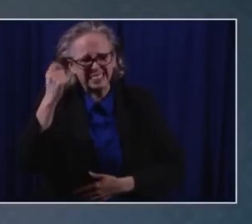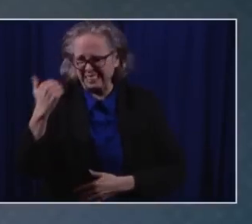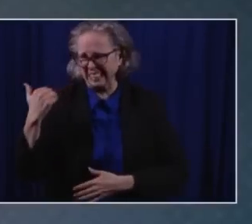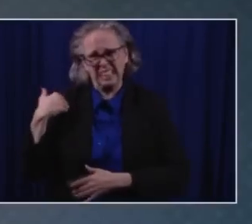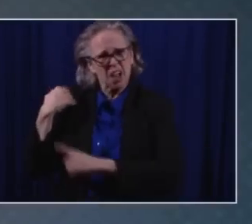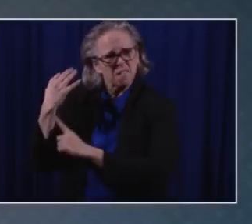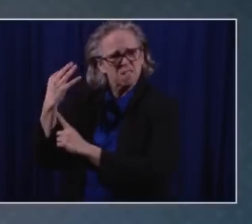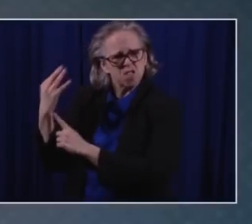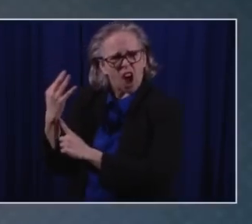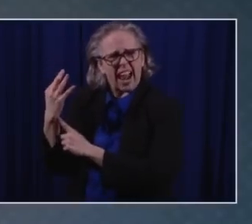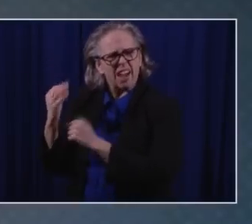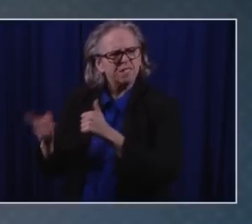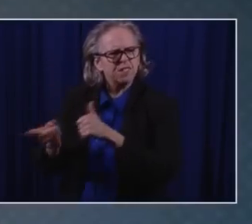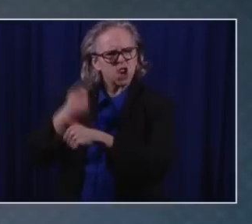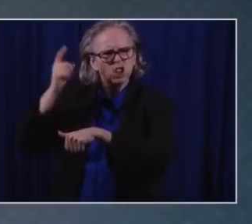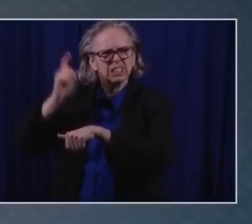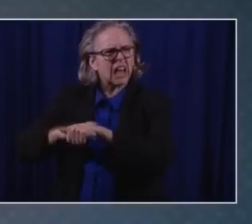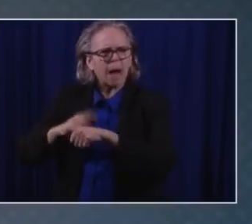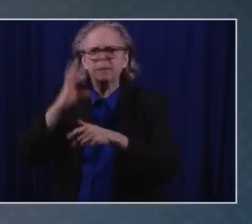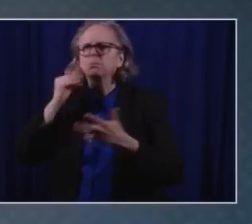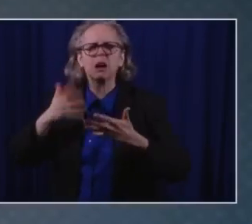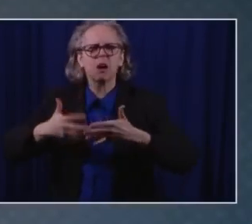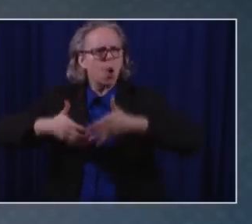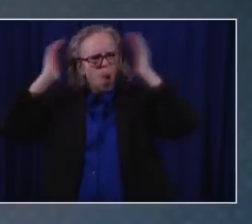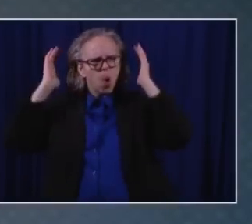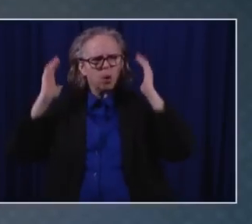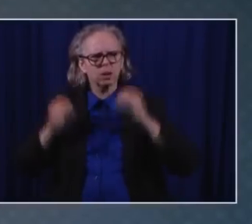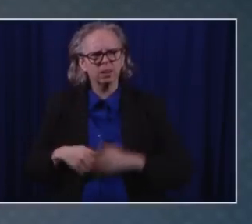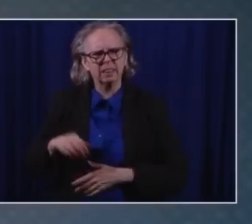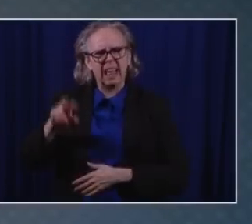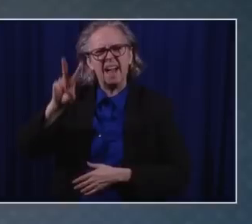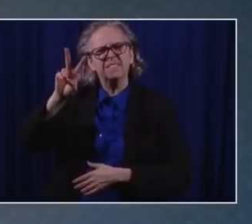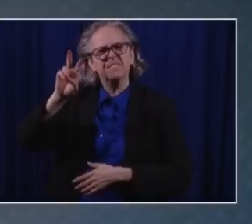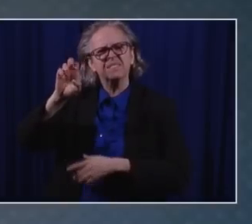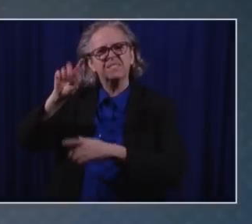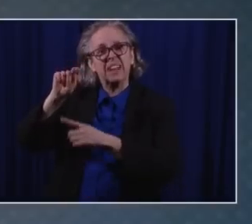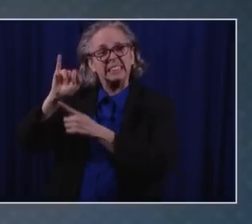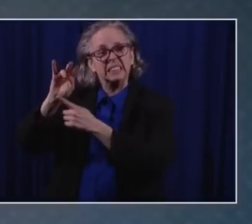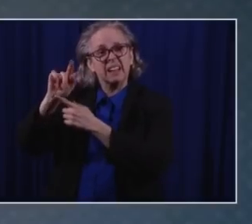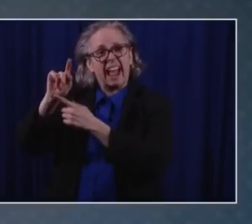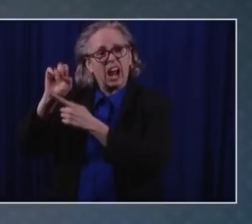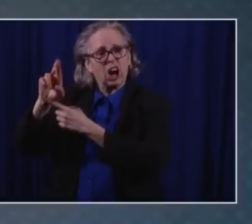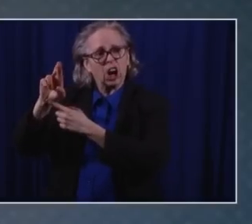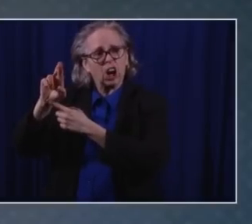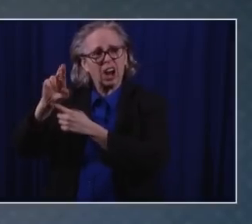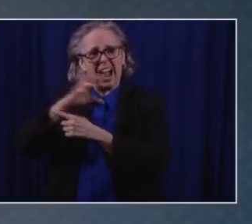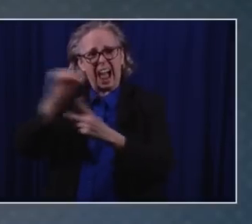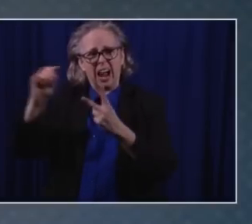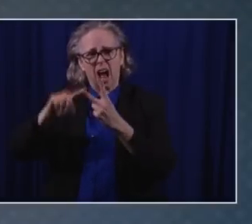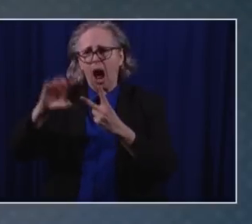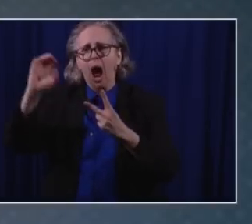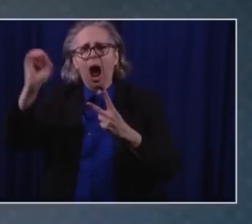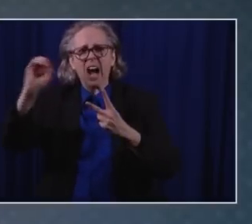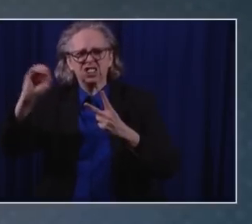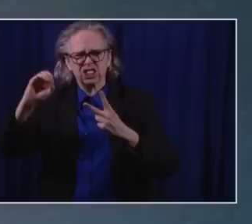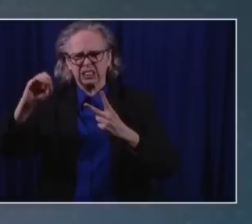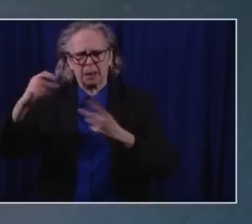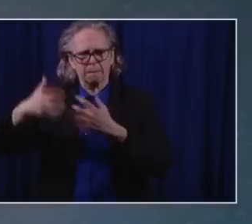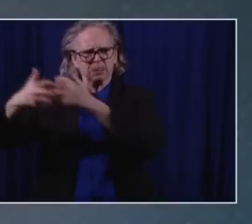etcetera but now we're starting to transfer between systems to balance load as well. In addition all we've seen just in the last few days the first time on Friday governor.